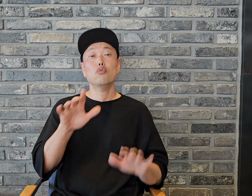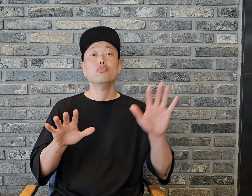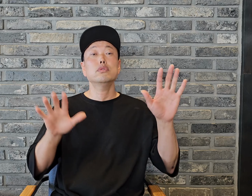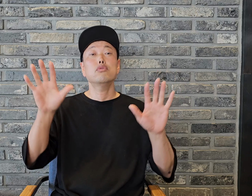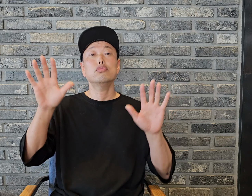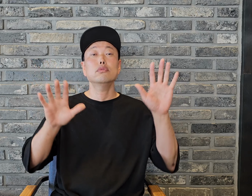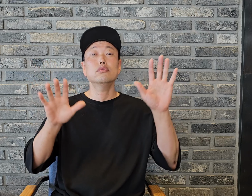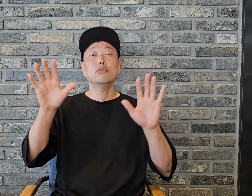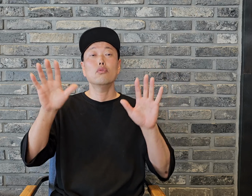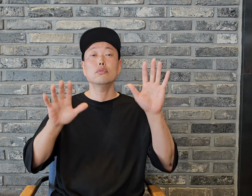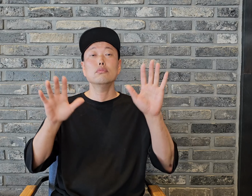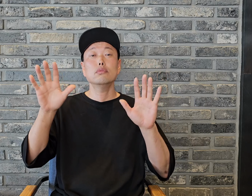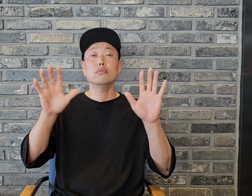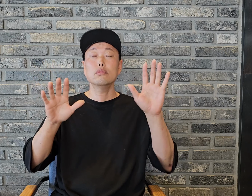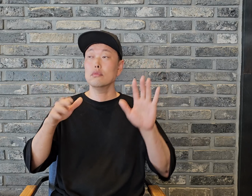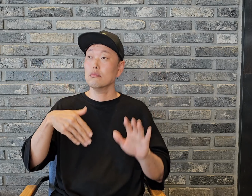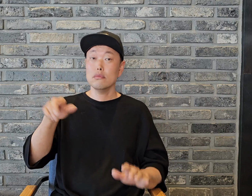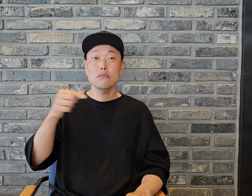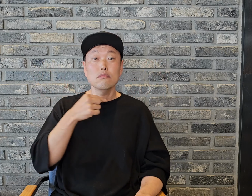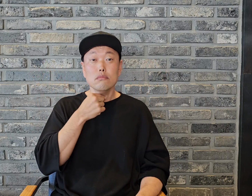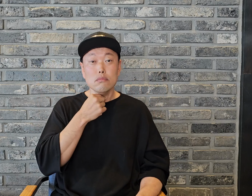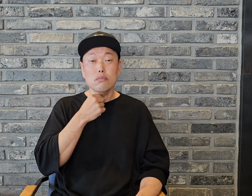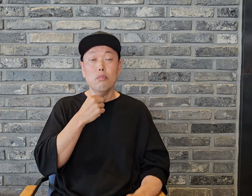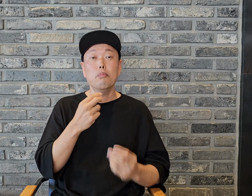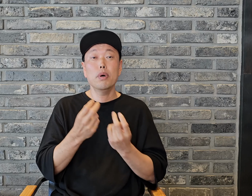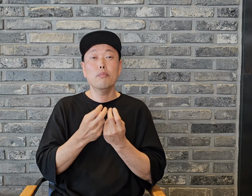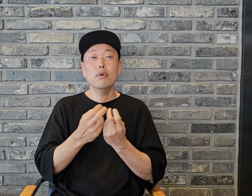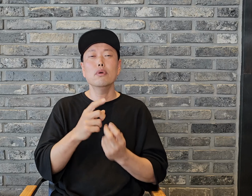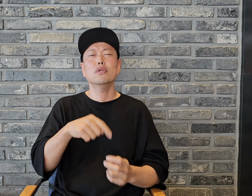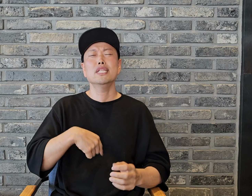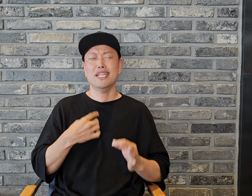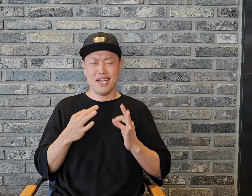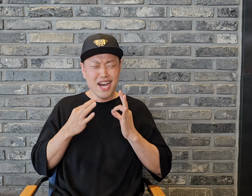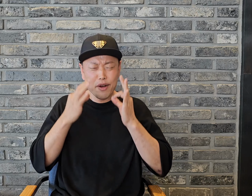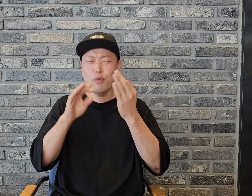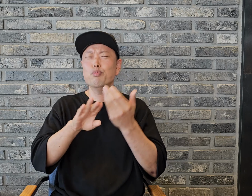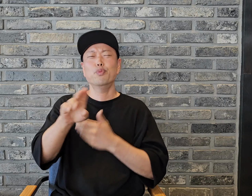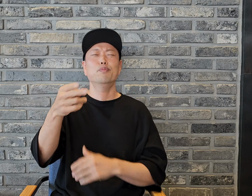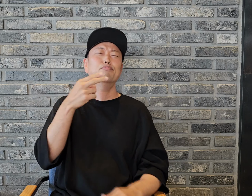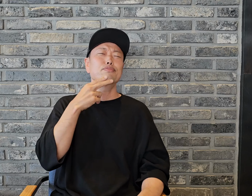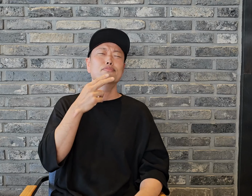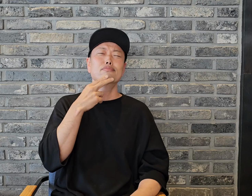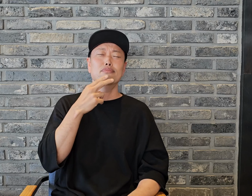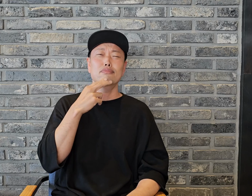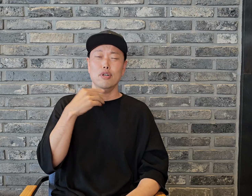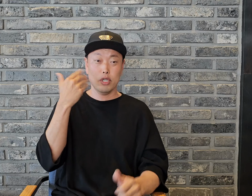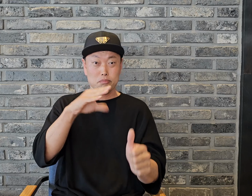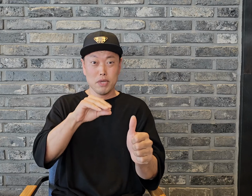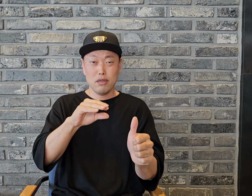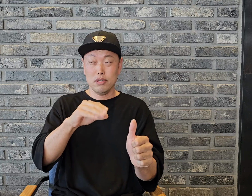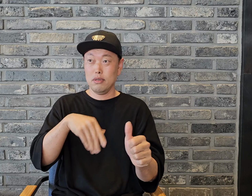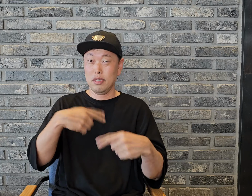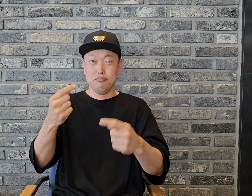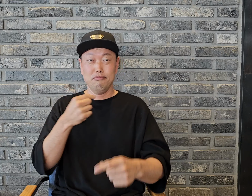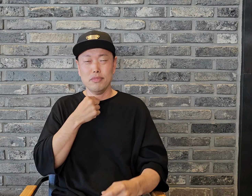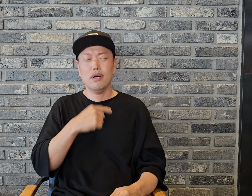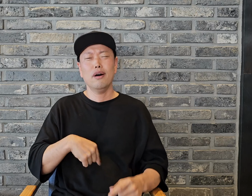The only way to become good at oral or performance is through hard work. If someone wants to appear on a broadcast program,